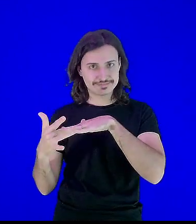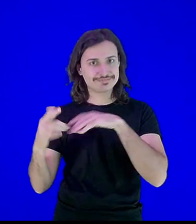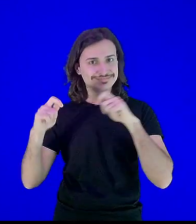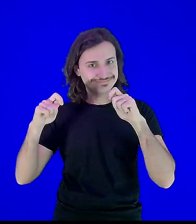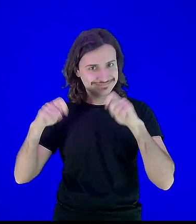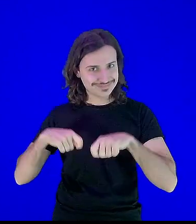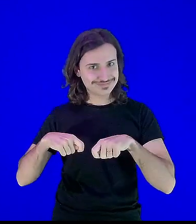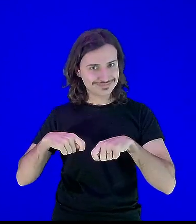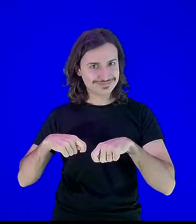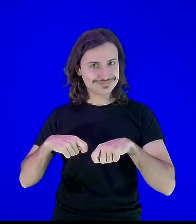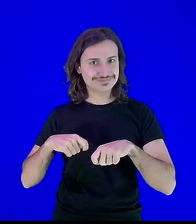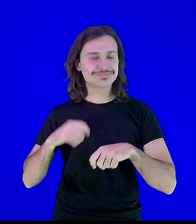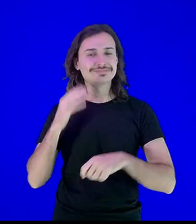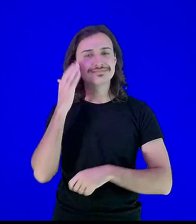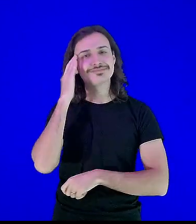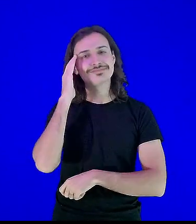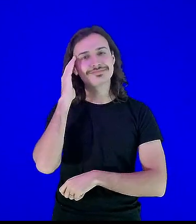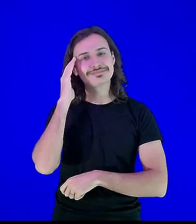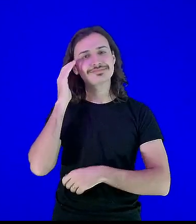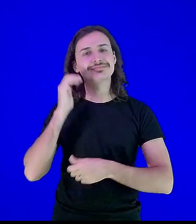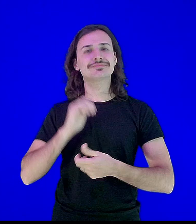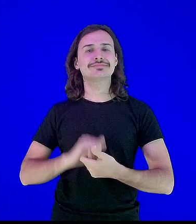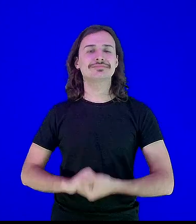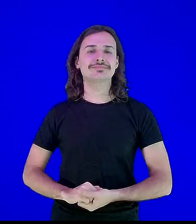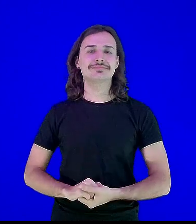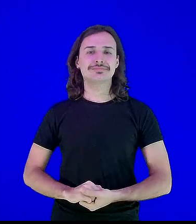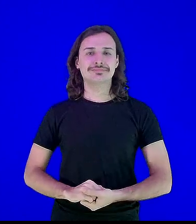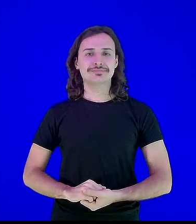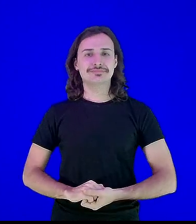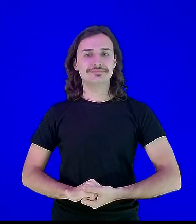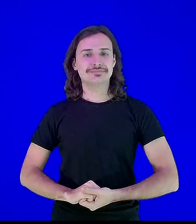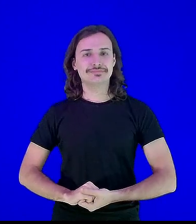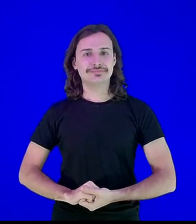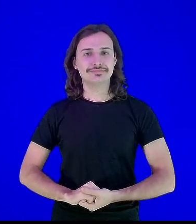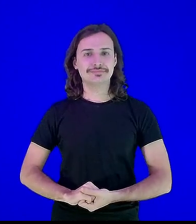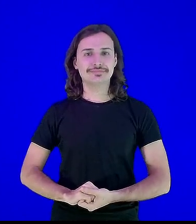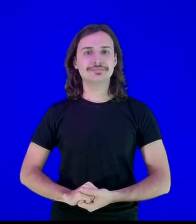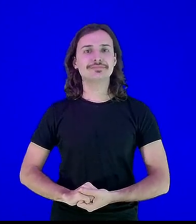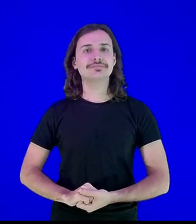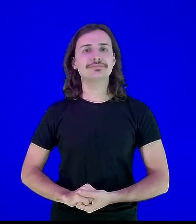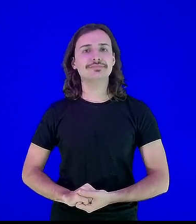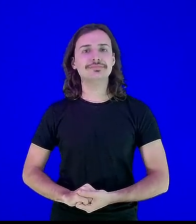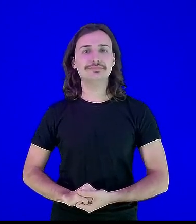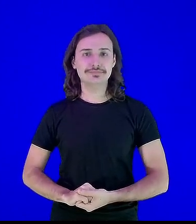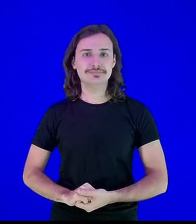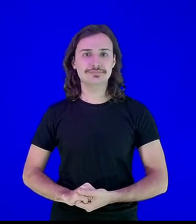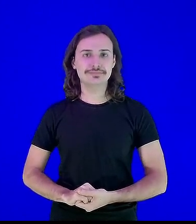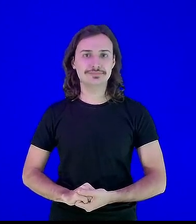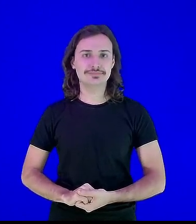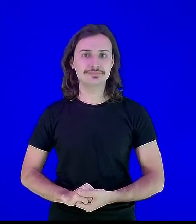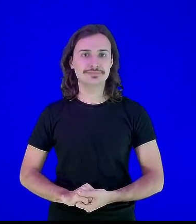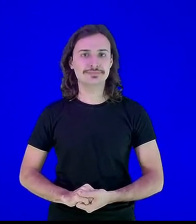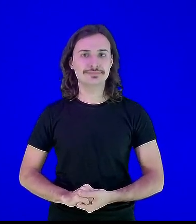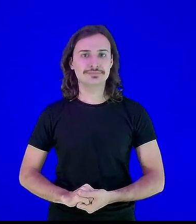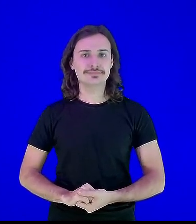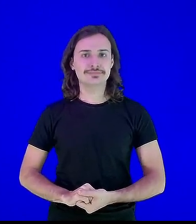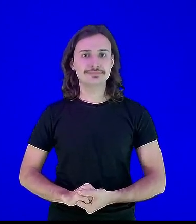I forgot the word for "rede social", I'm going to leave it in subtitles